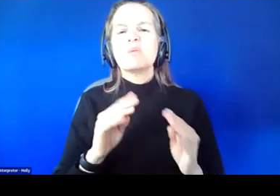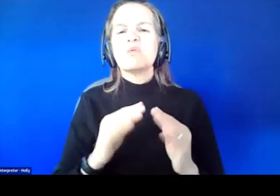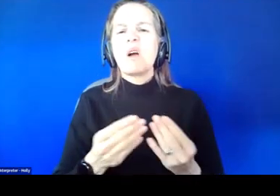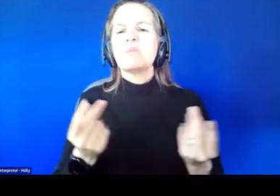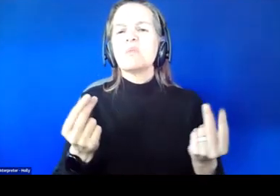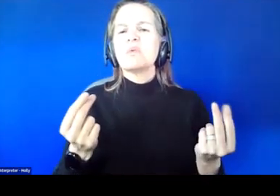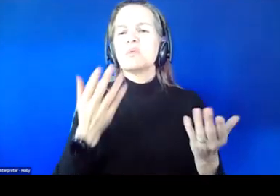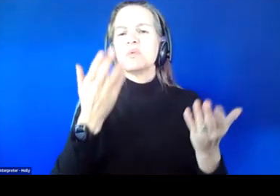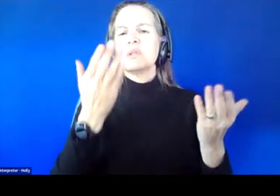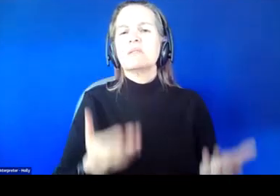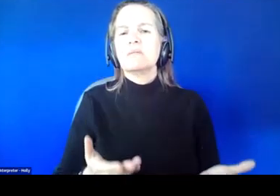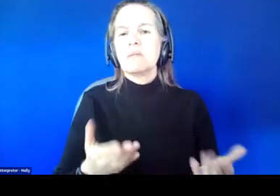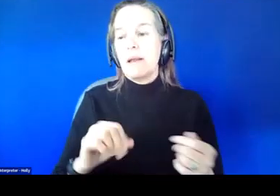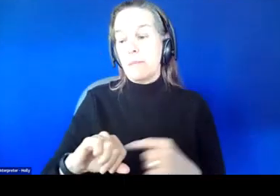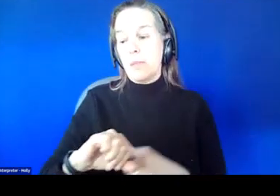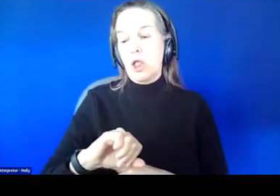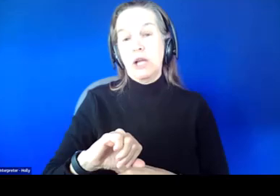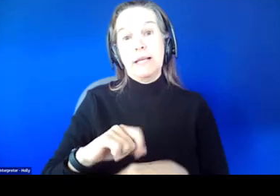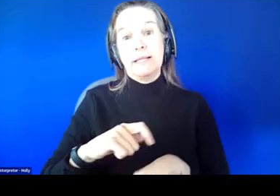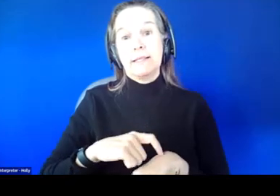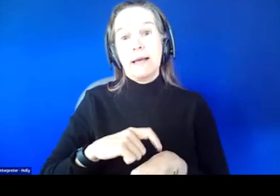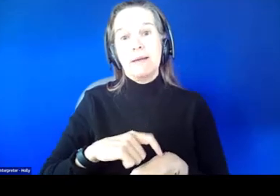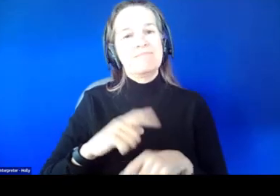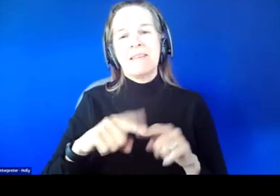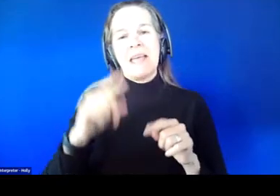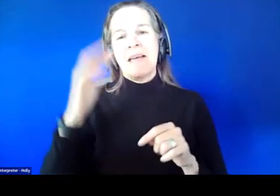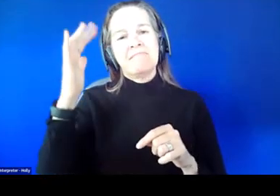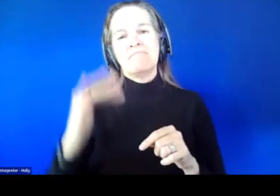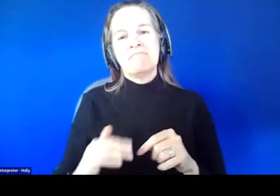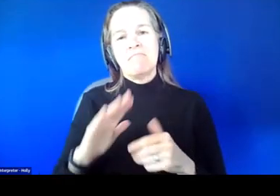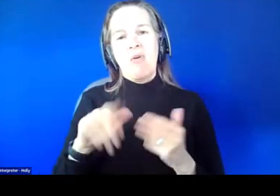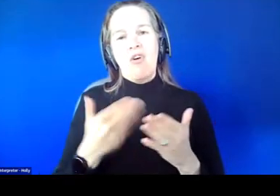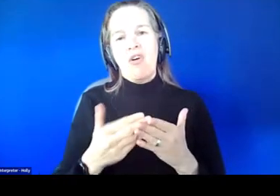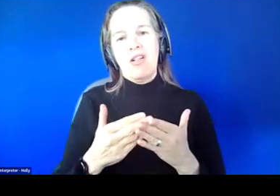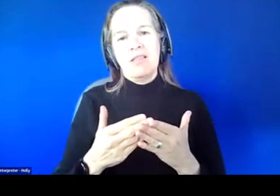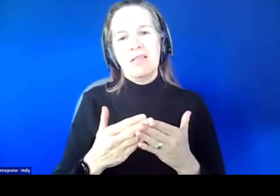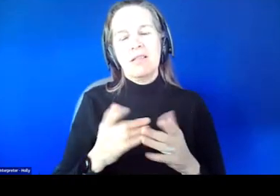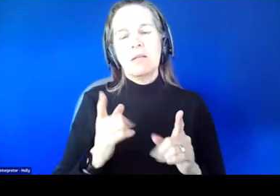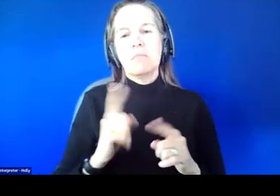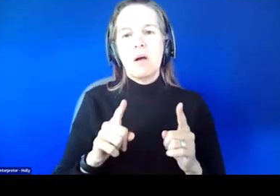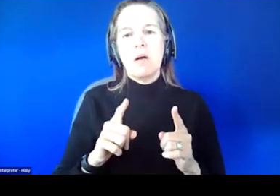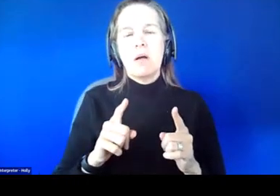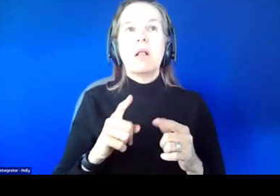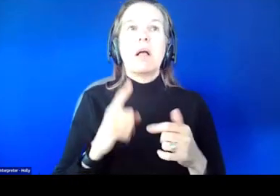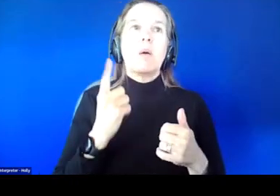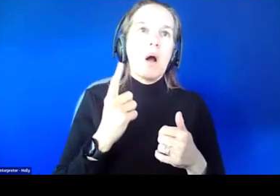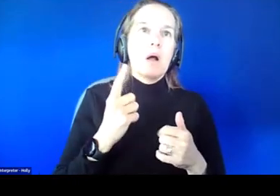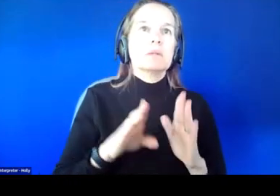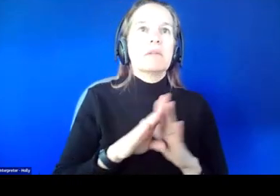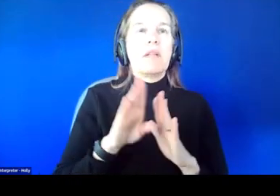um going through all of this but um you know we have one tribe developing a healing center that